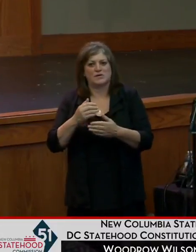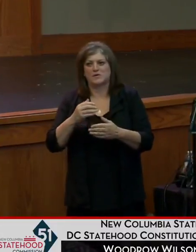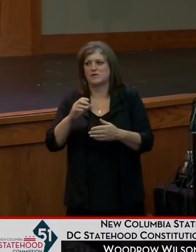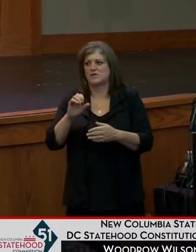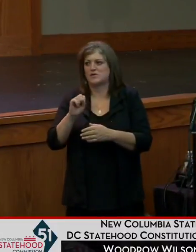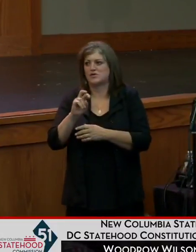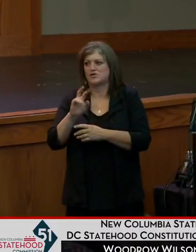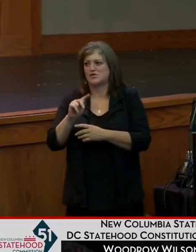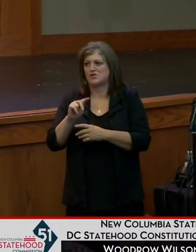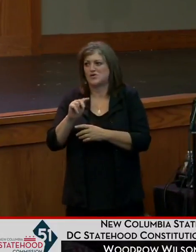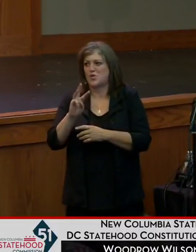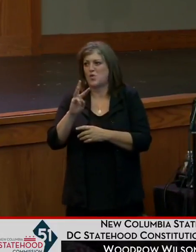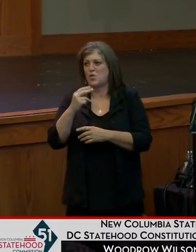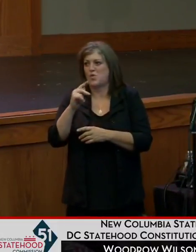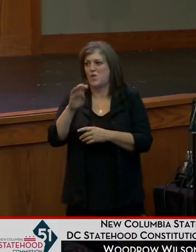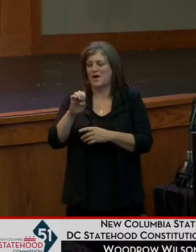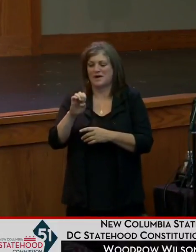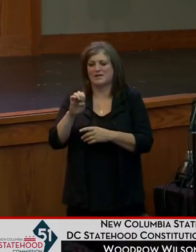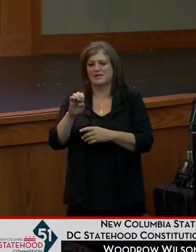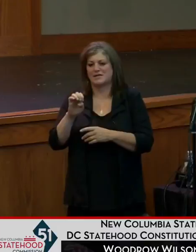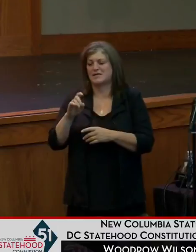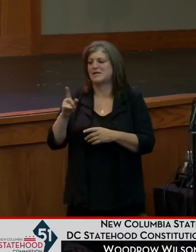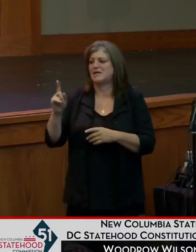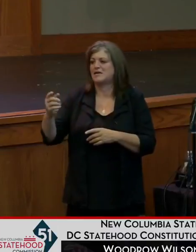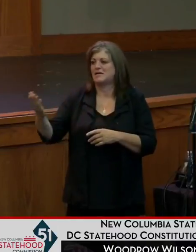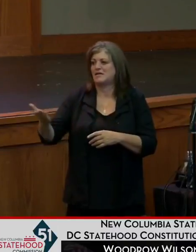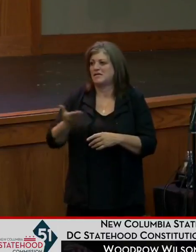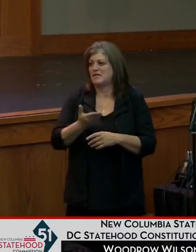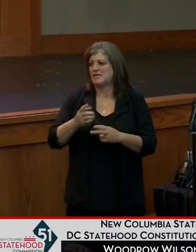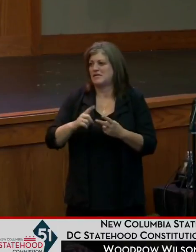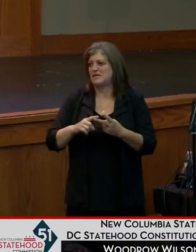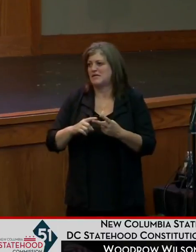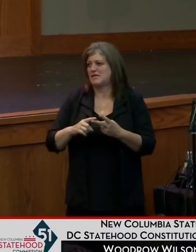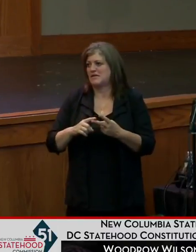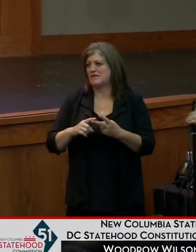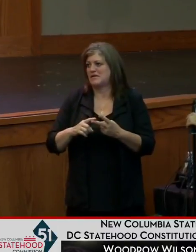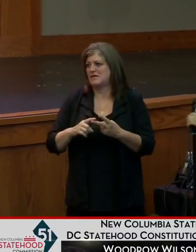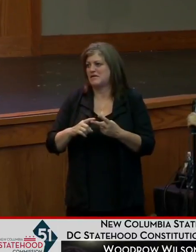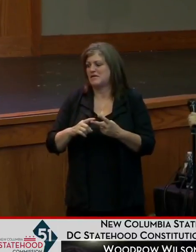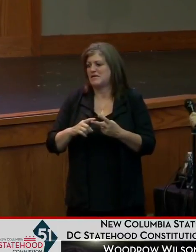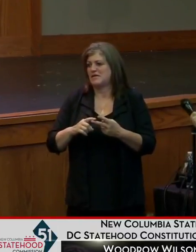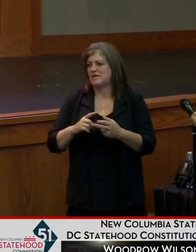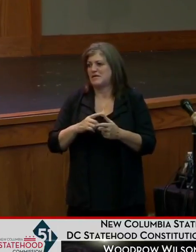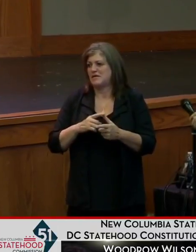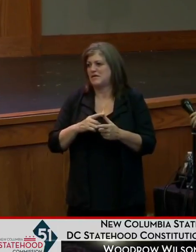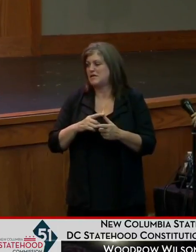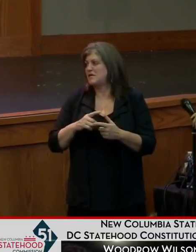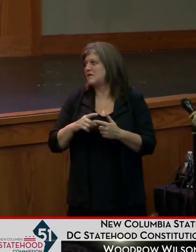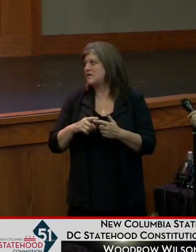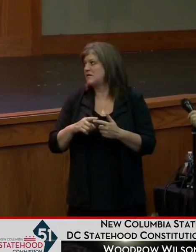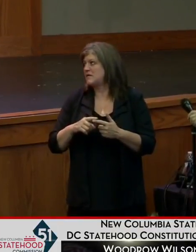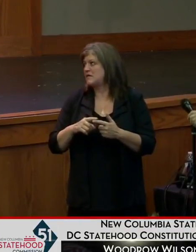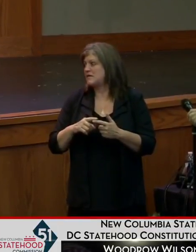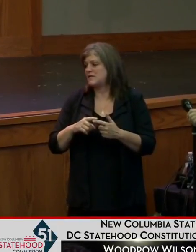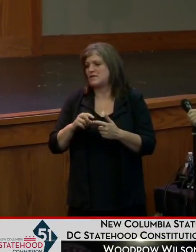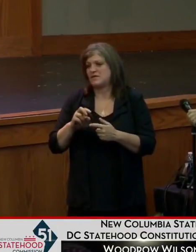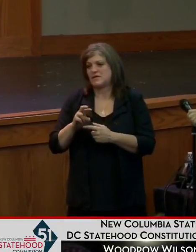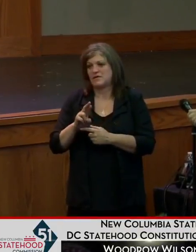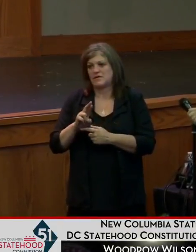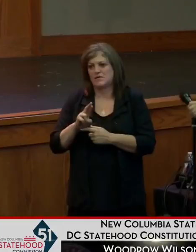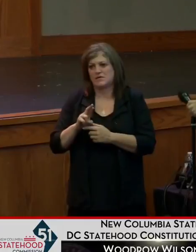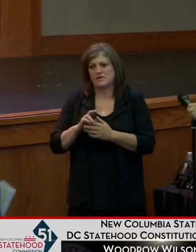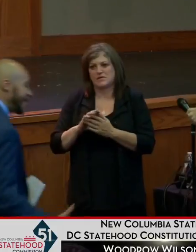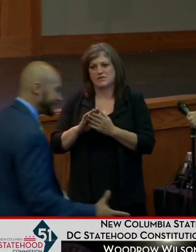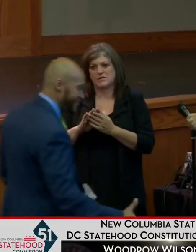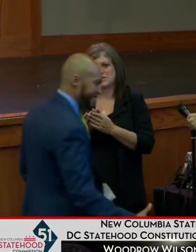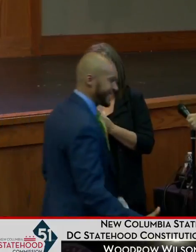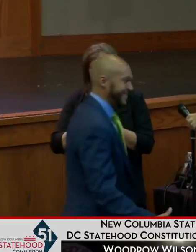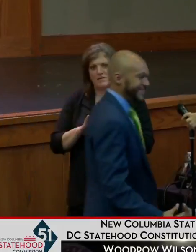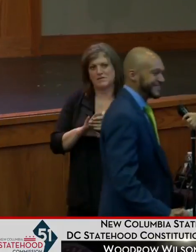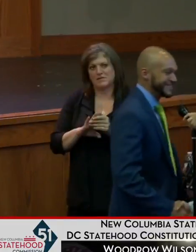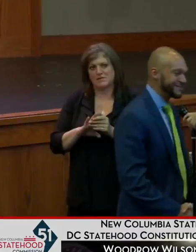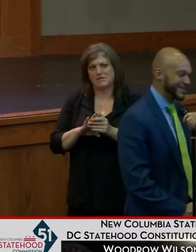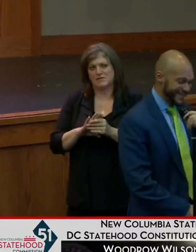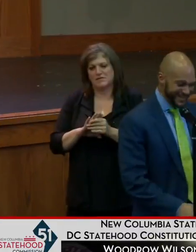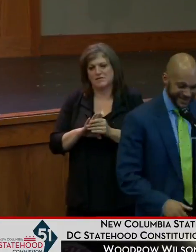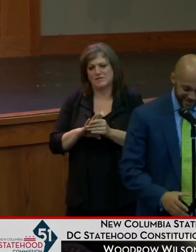FOLLOWING MR. WHITE WILL BE LORI MASTERS, JACK DIJAN.